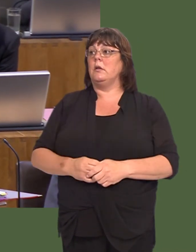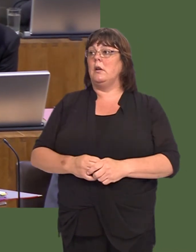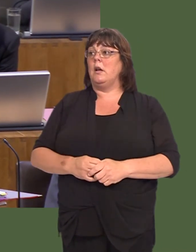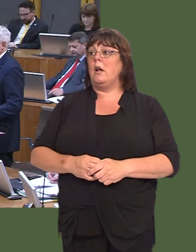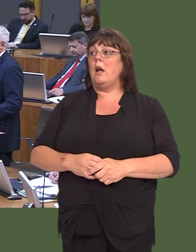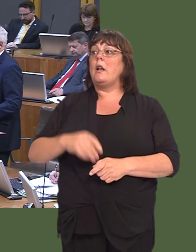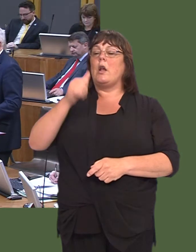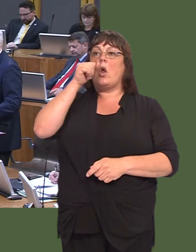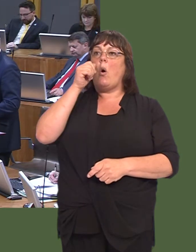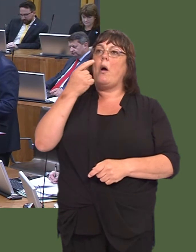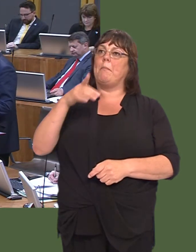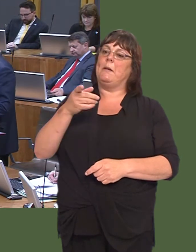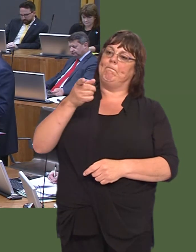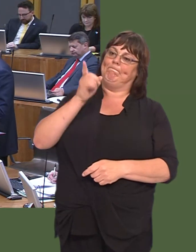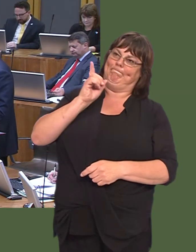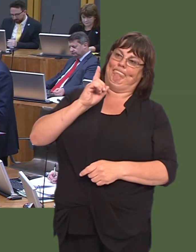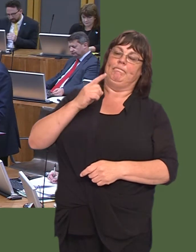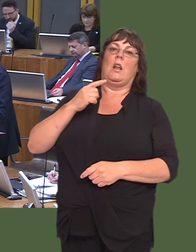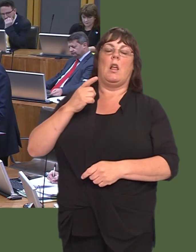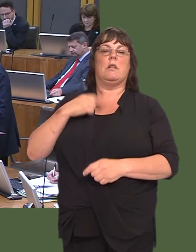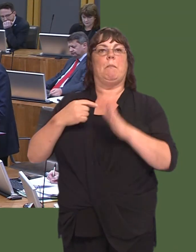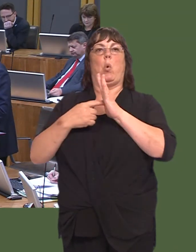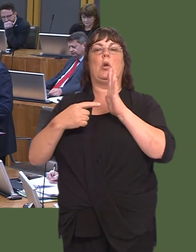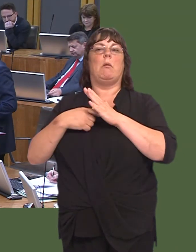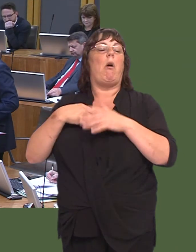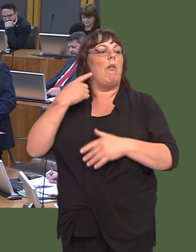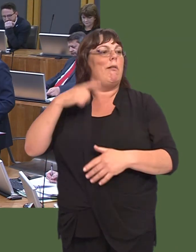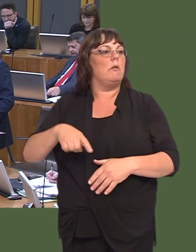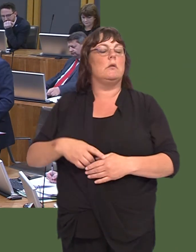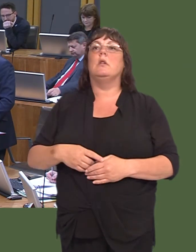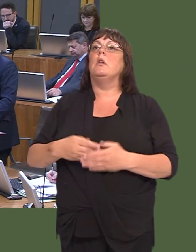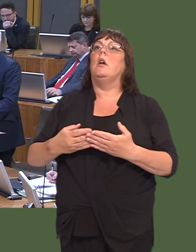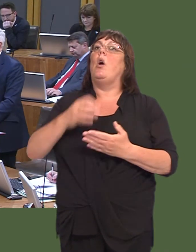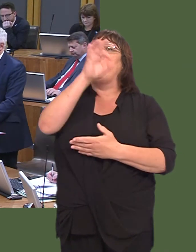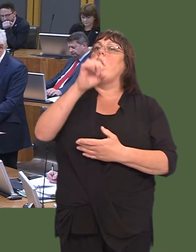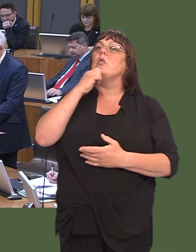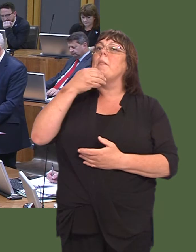last 18 years telling me how important it is, and I have failed to follow his advice. Steffan Lewis: 9.